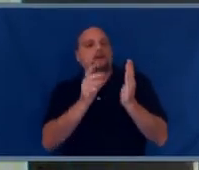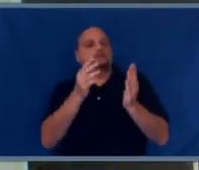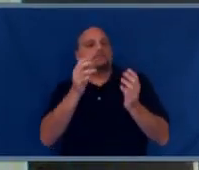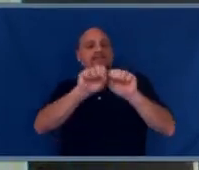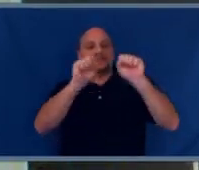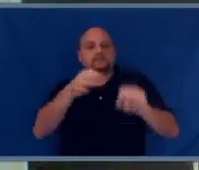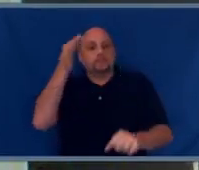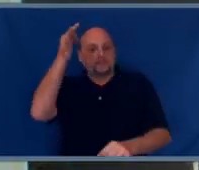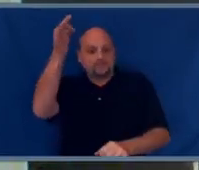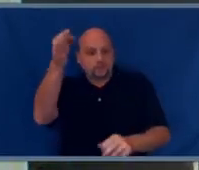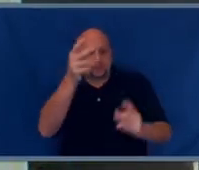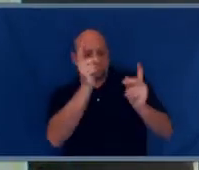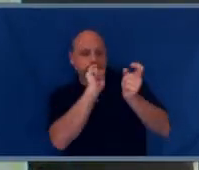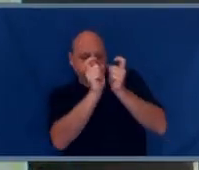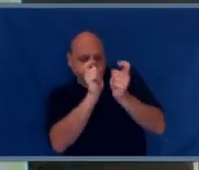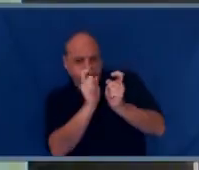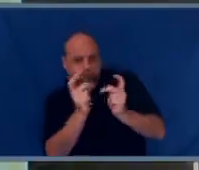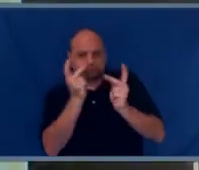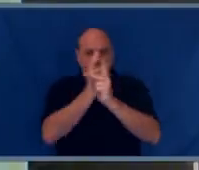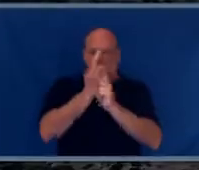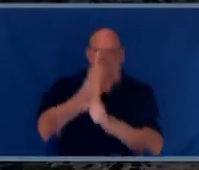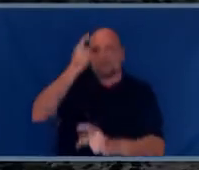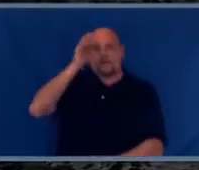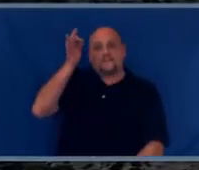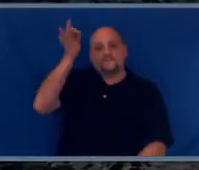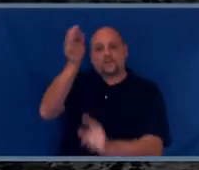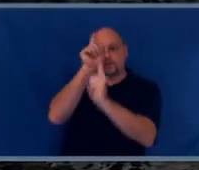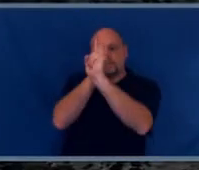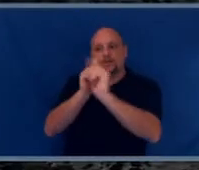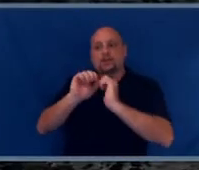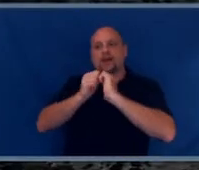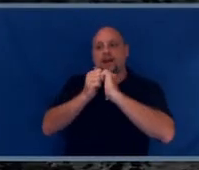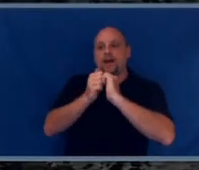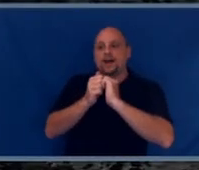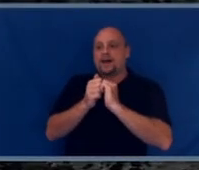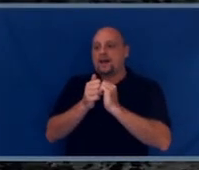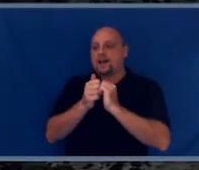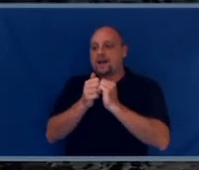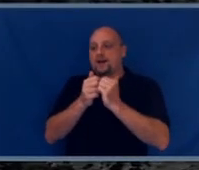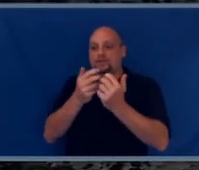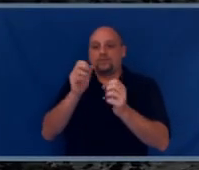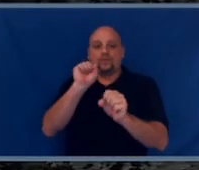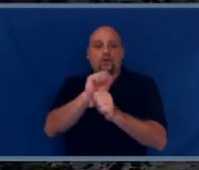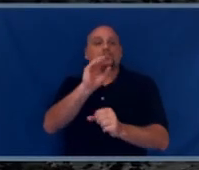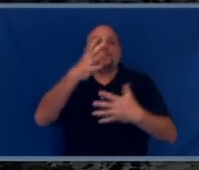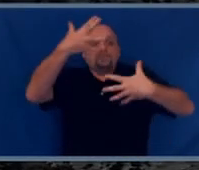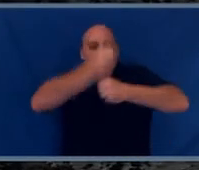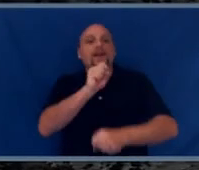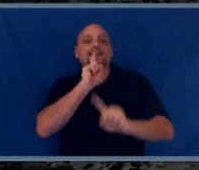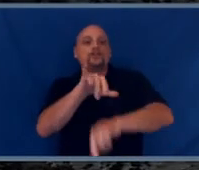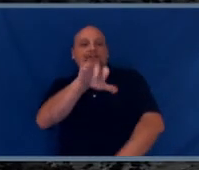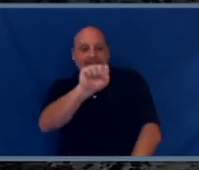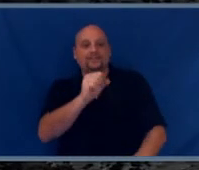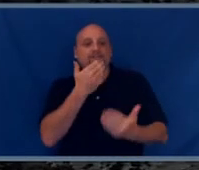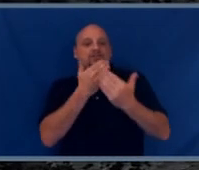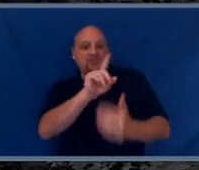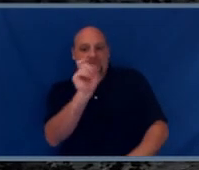INTERACT WITH OTHER ASTEROIDS